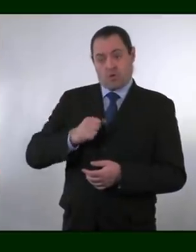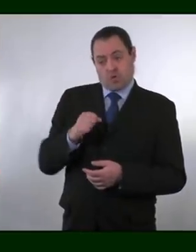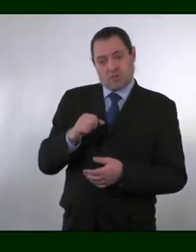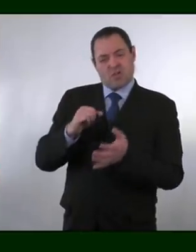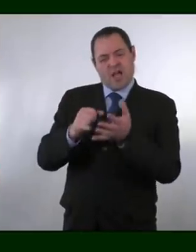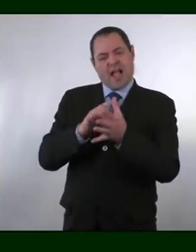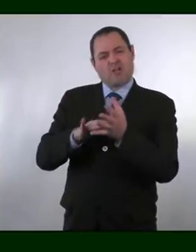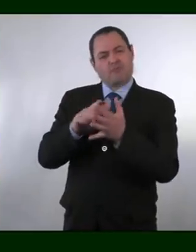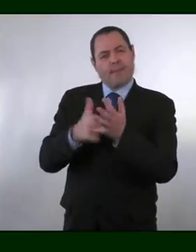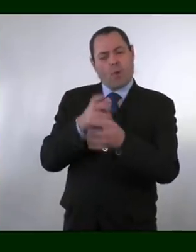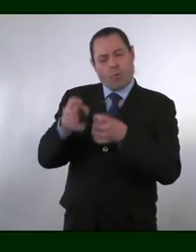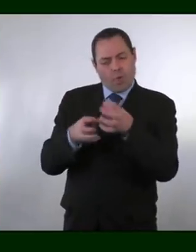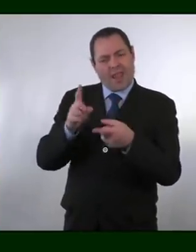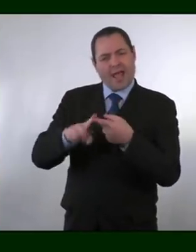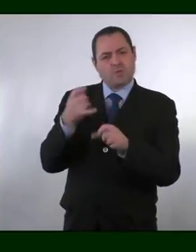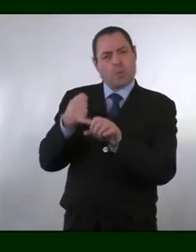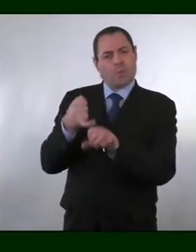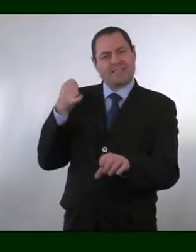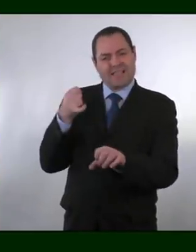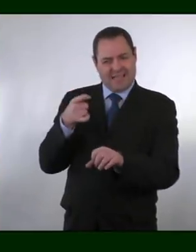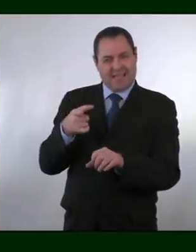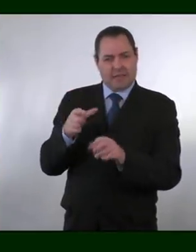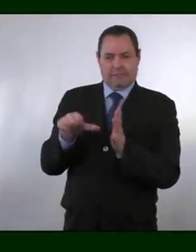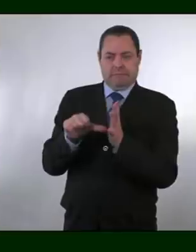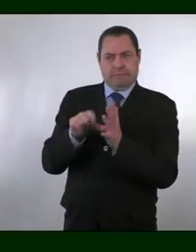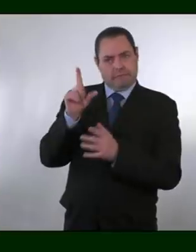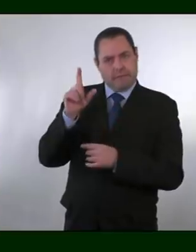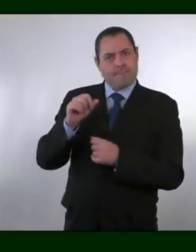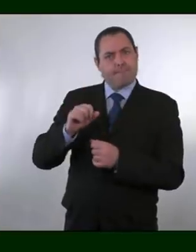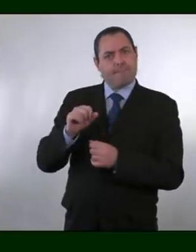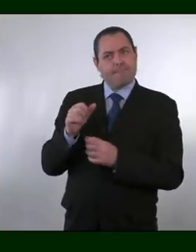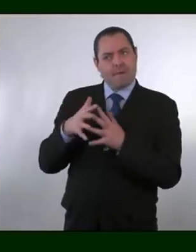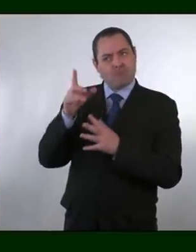hammered by the tariffs imposed by the United States as a result of the trade dispute with